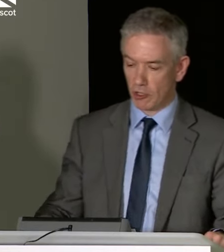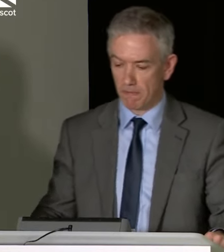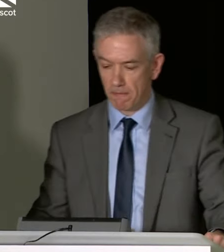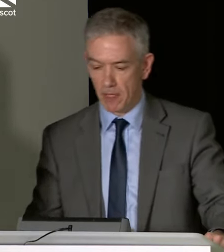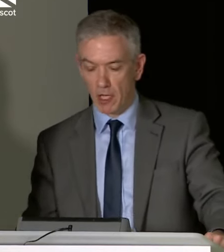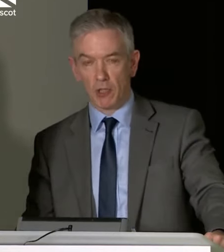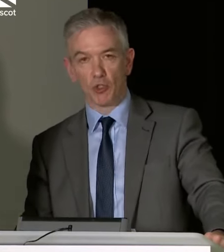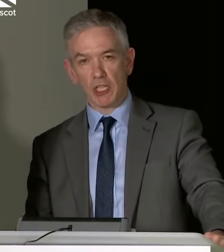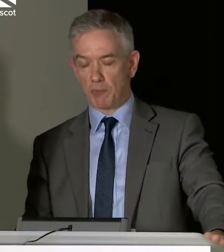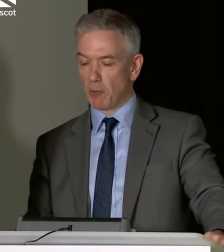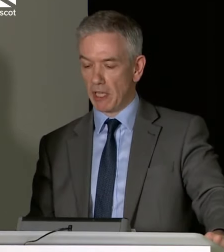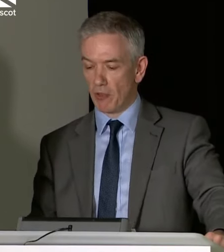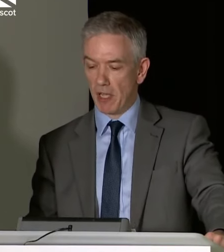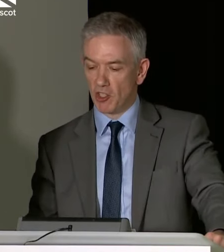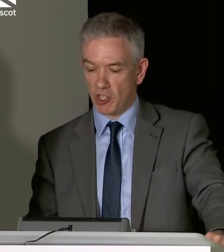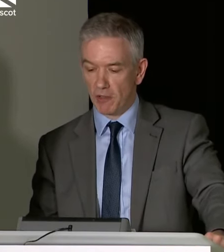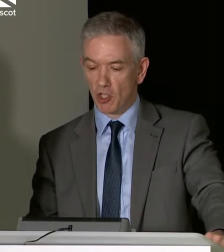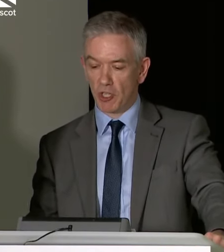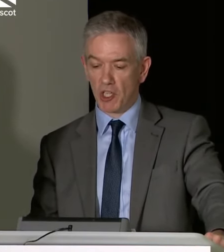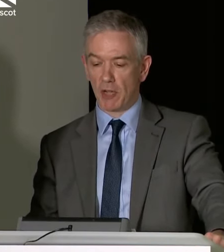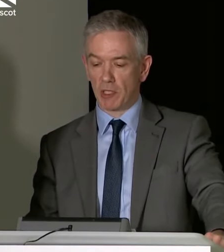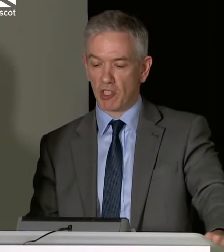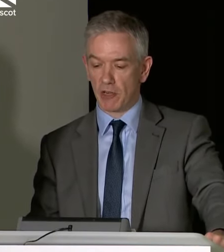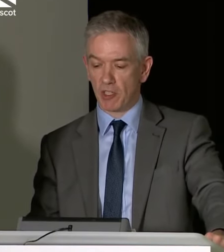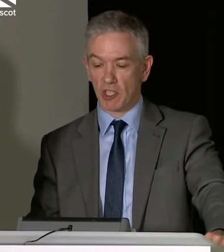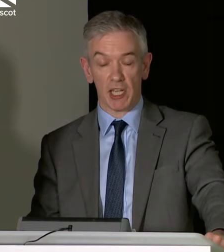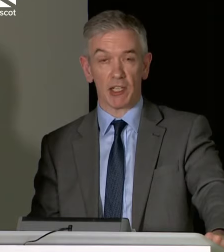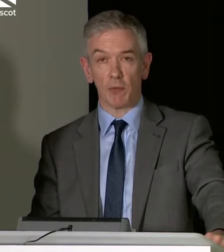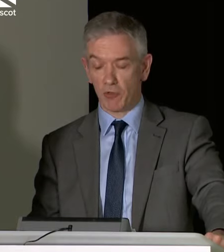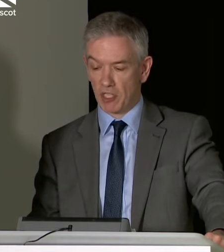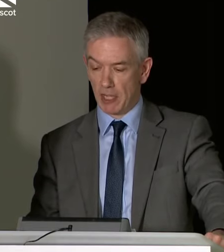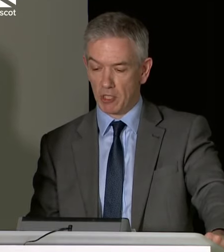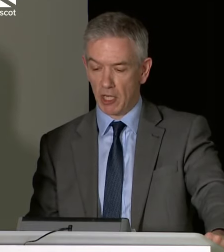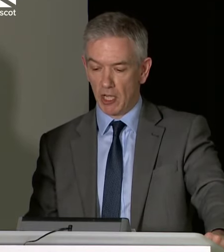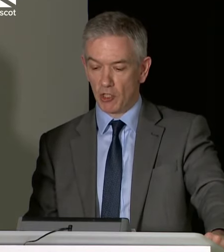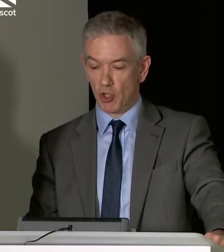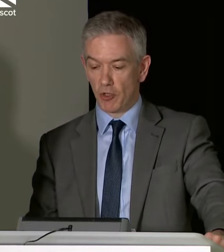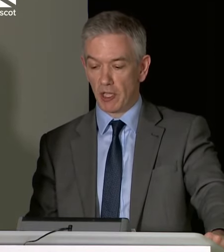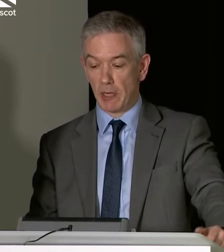during this public health emergency in the Scottish Ambulance Service has taken a number of steps to ensure that they're